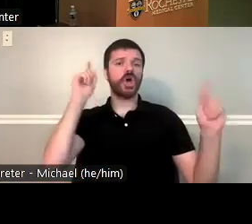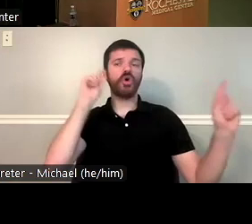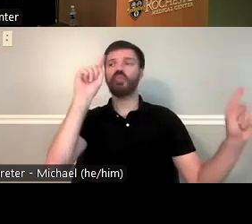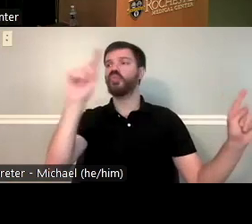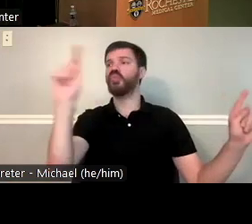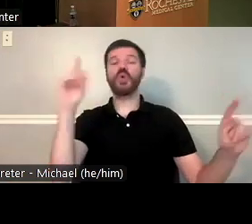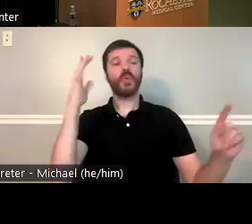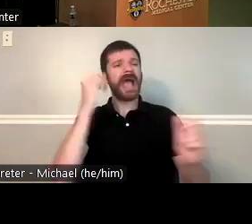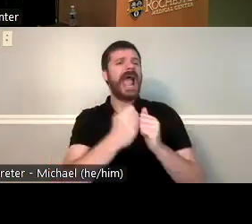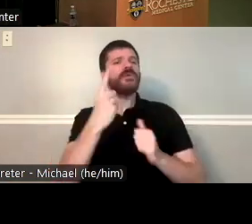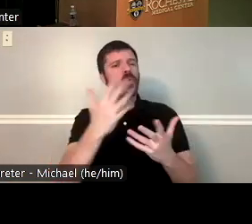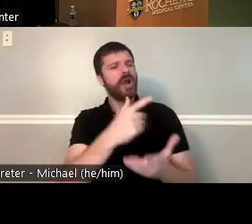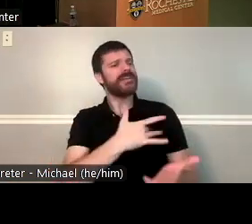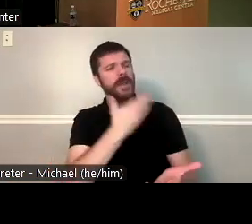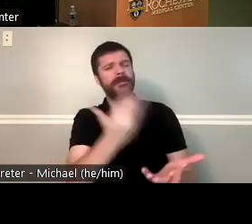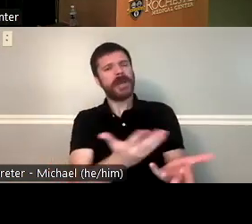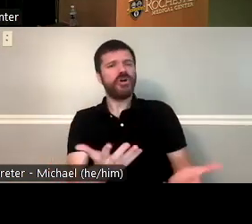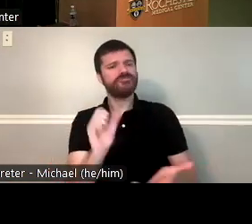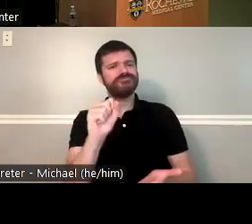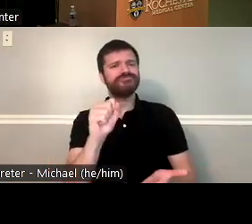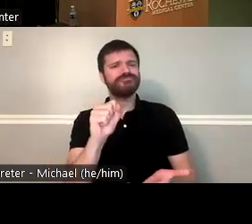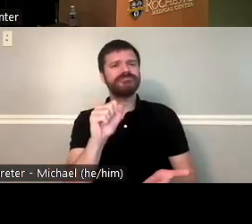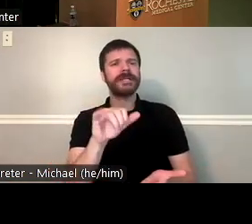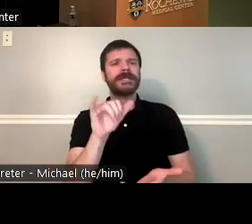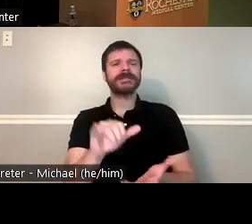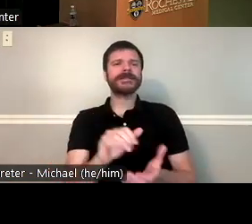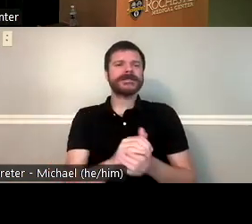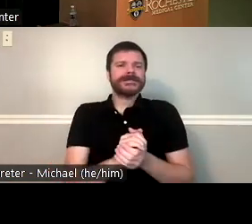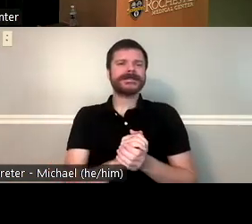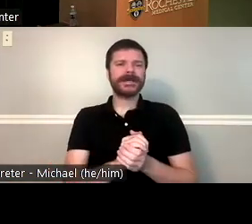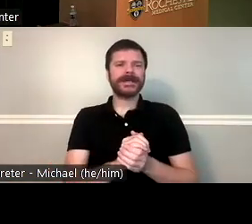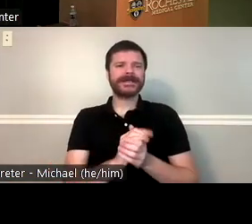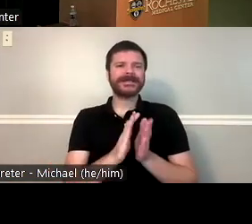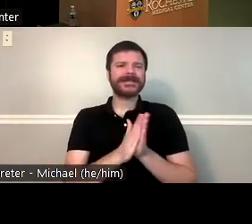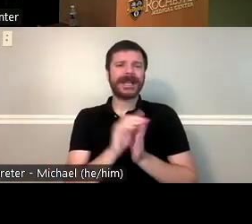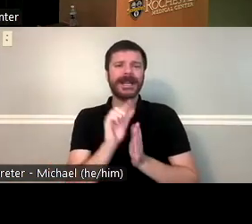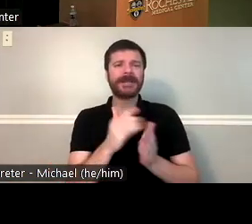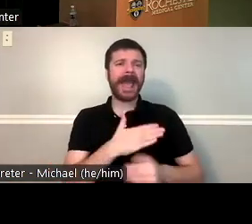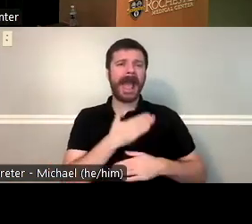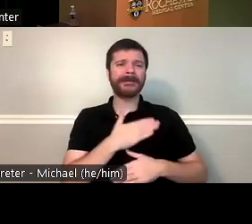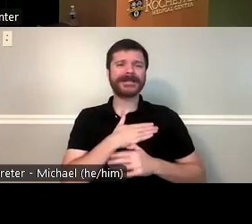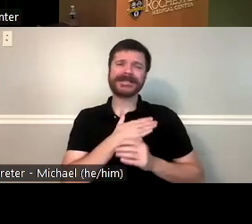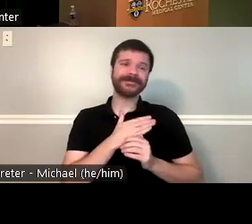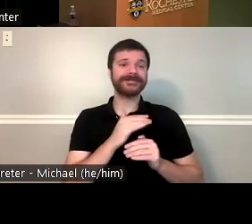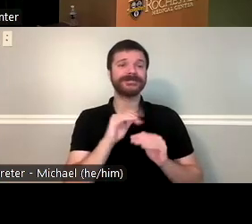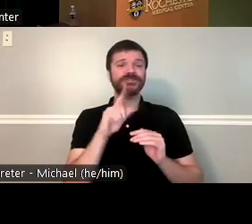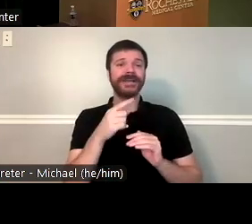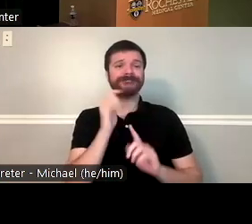feel better you know that squeeze a little bit of that happiness uh you know just a smiley face and